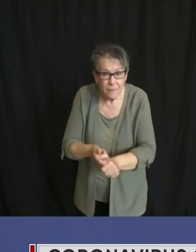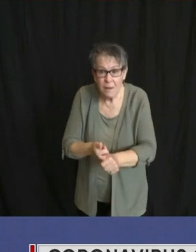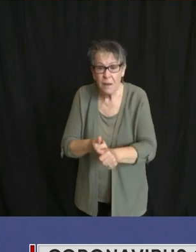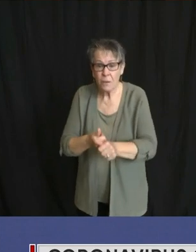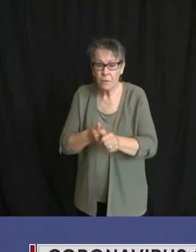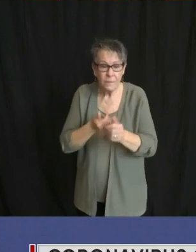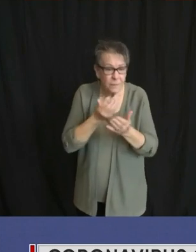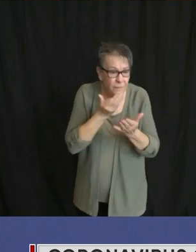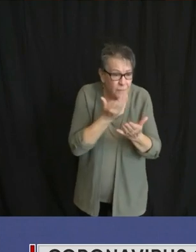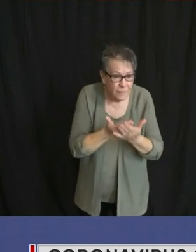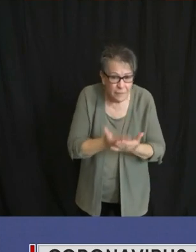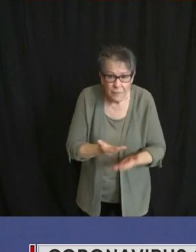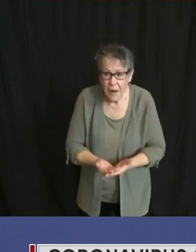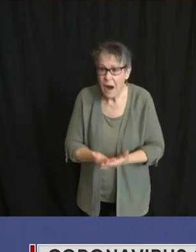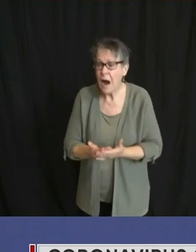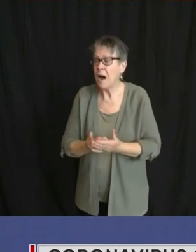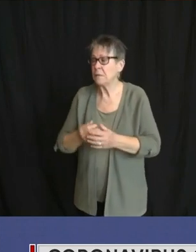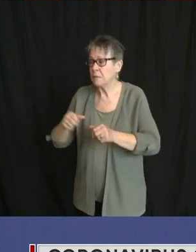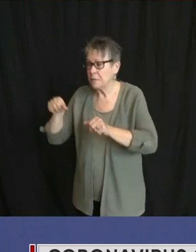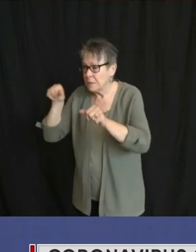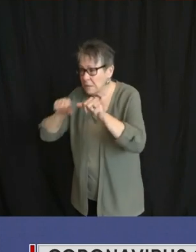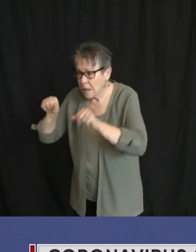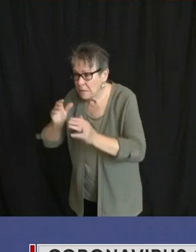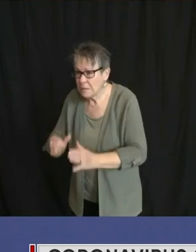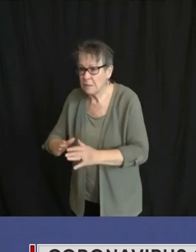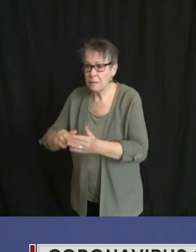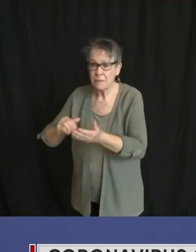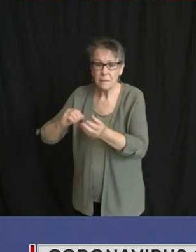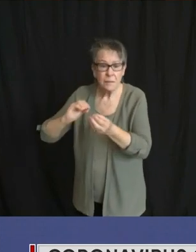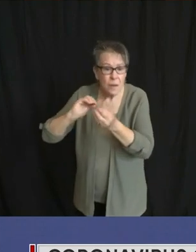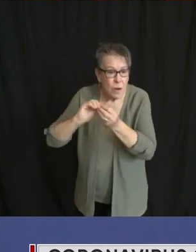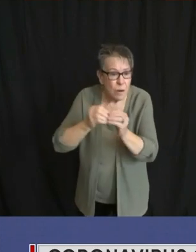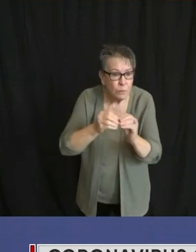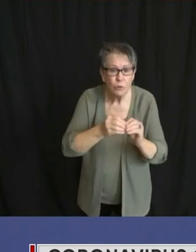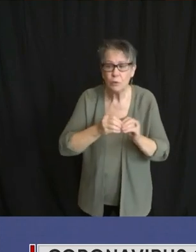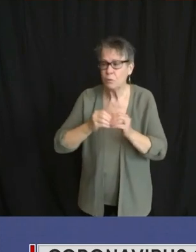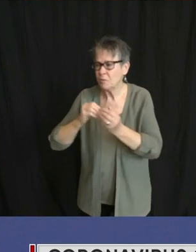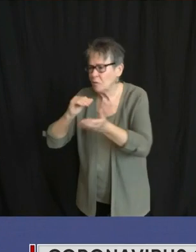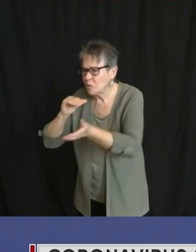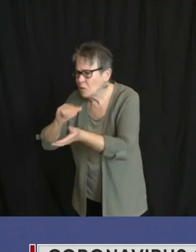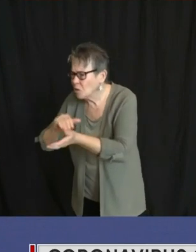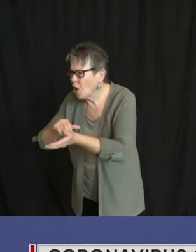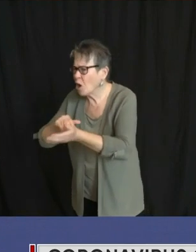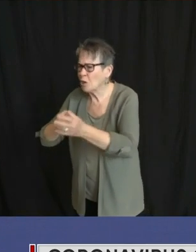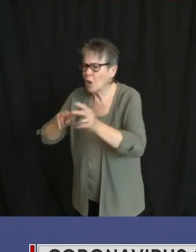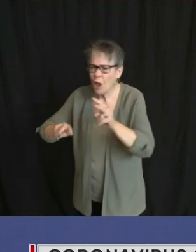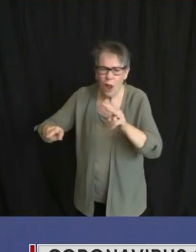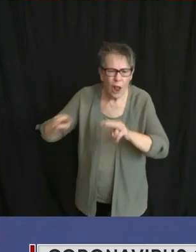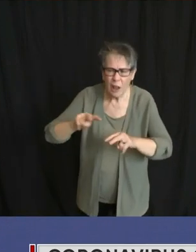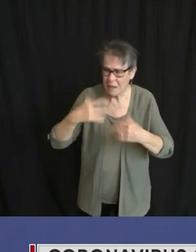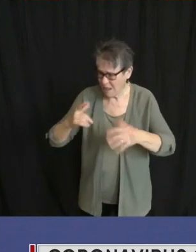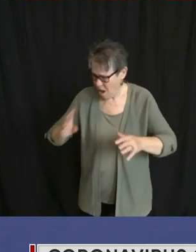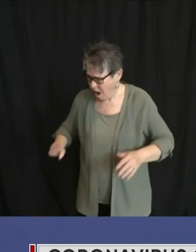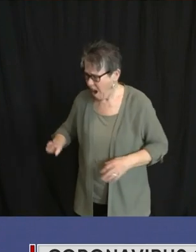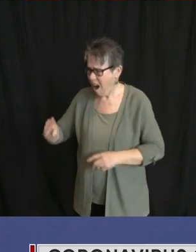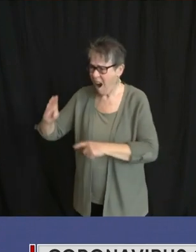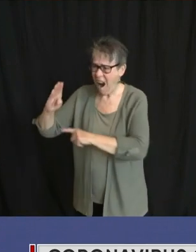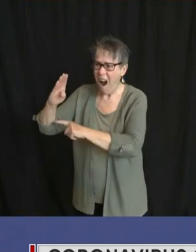OVERWHELMINGLY MAKE DECISIONS BASED ON FACTS AND SCIENCE AND DATA. PERIOD.